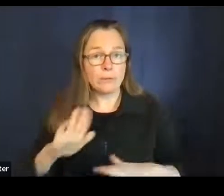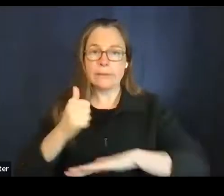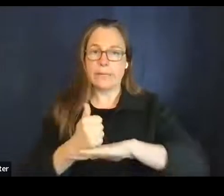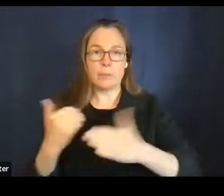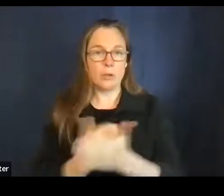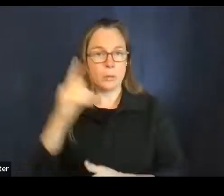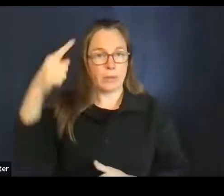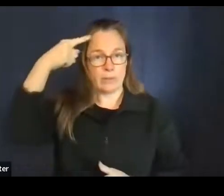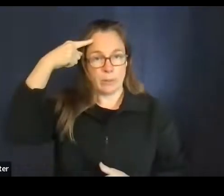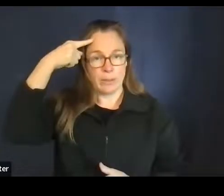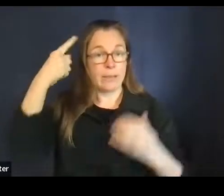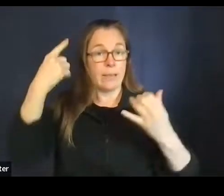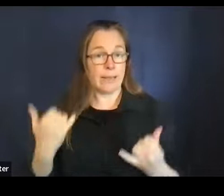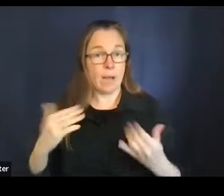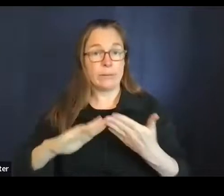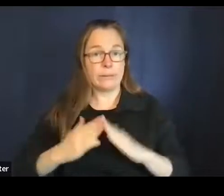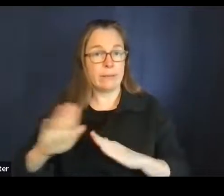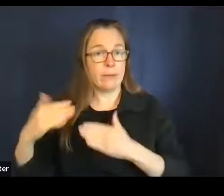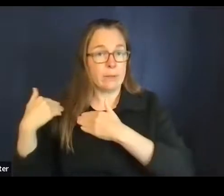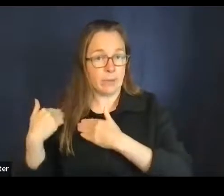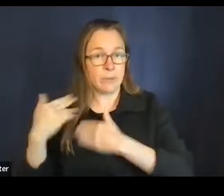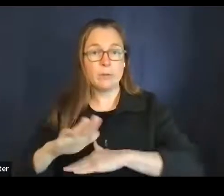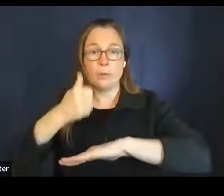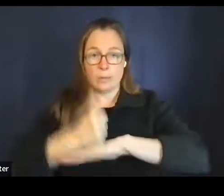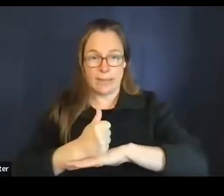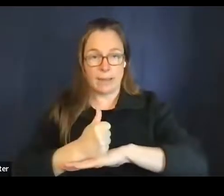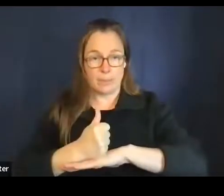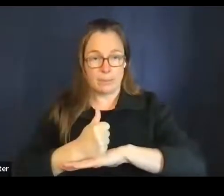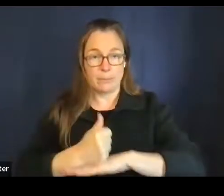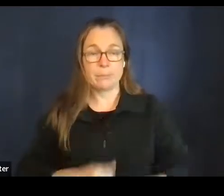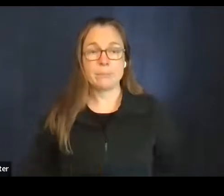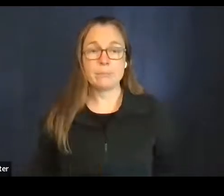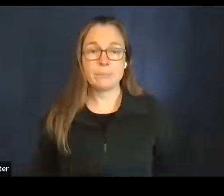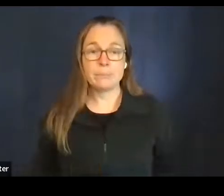Now it's the city's responsibility to implement the will of the voters.